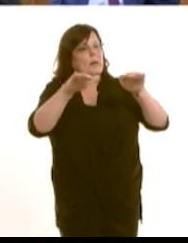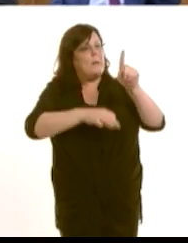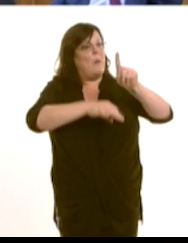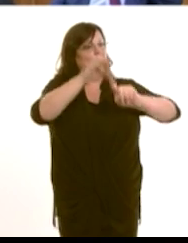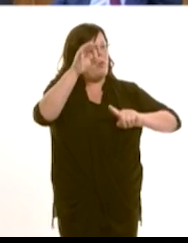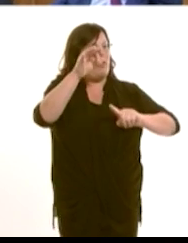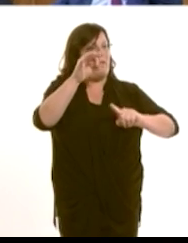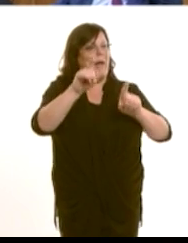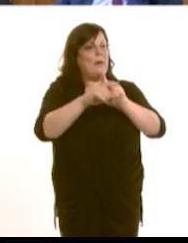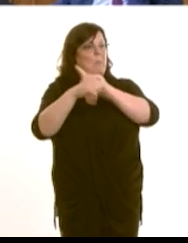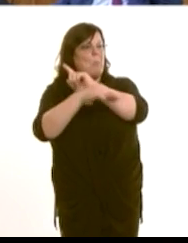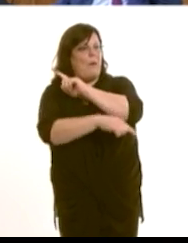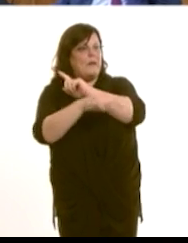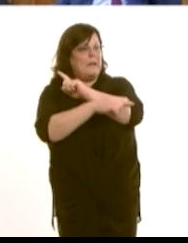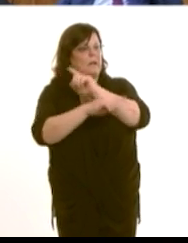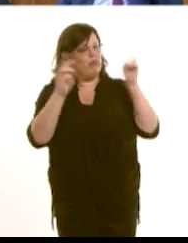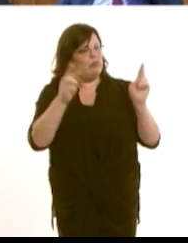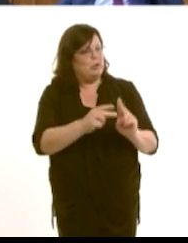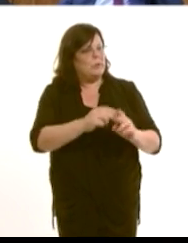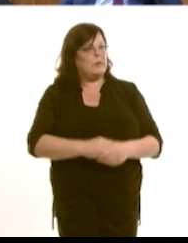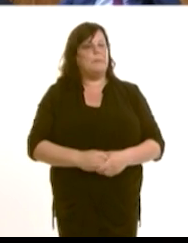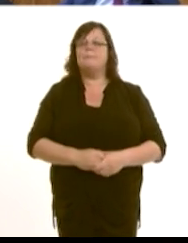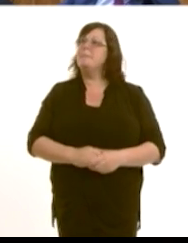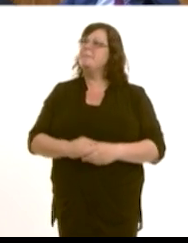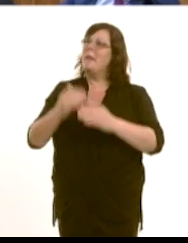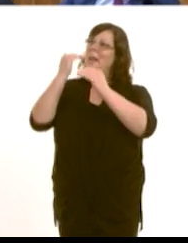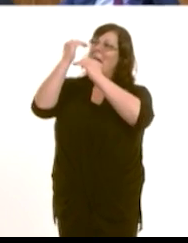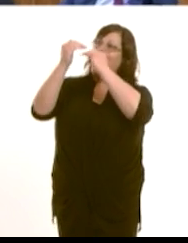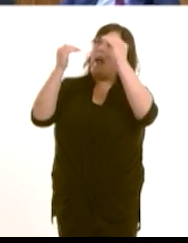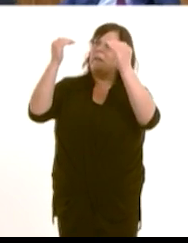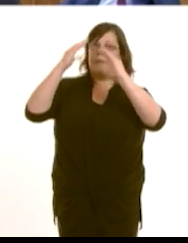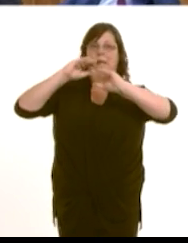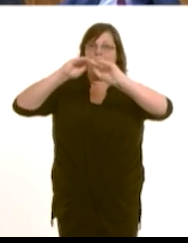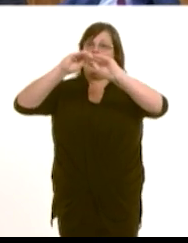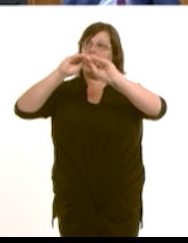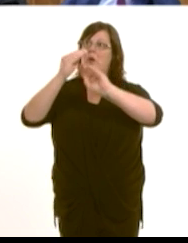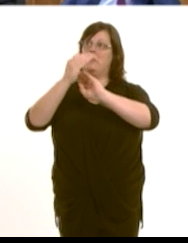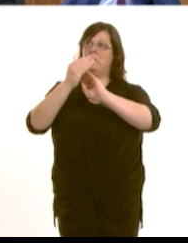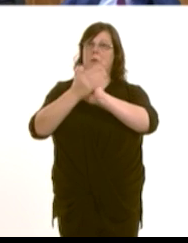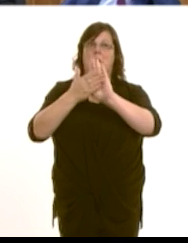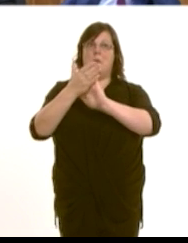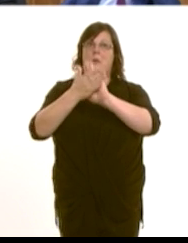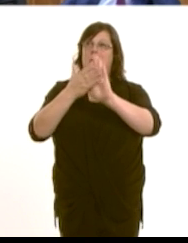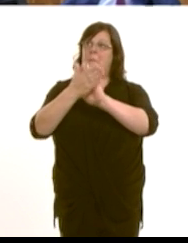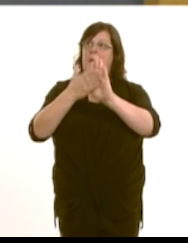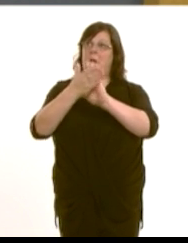Vikki Howells: Adult education can play a vital role in breaking the poverty cycle. That was the message from the Inspire!